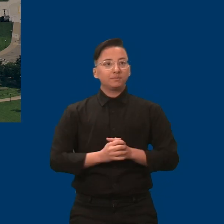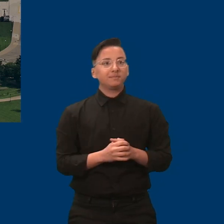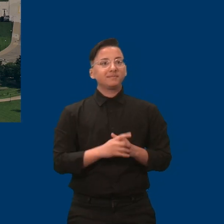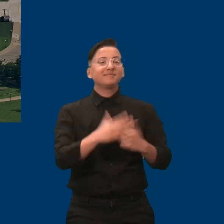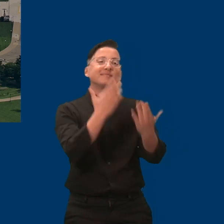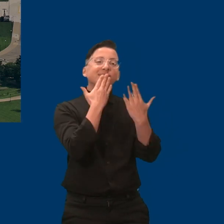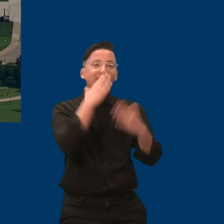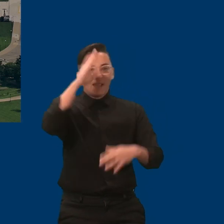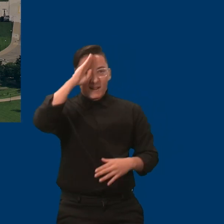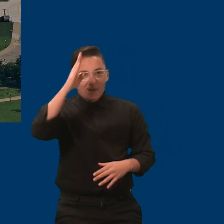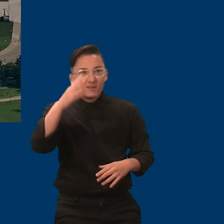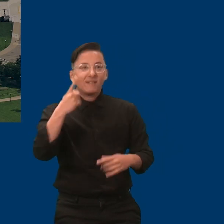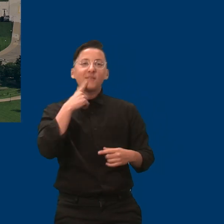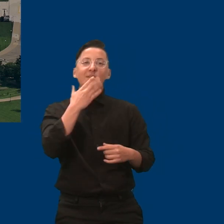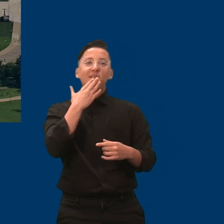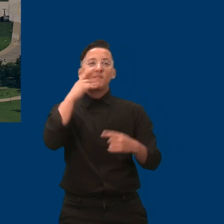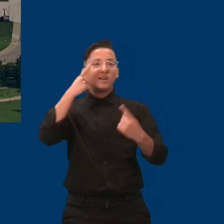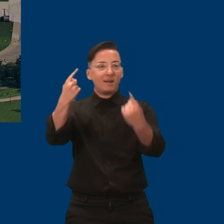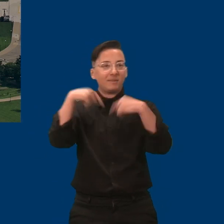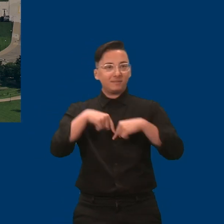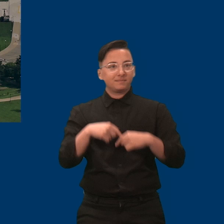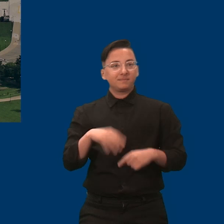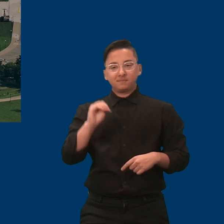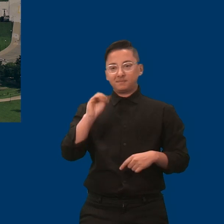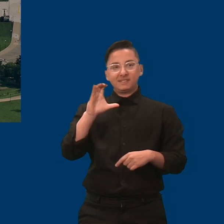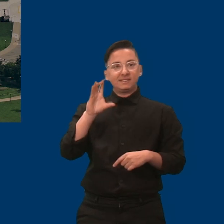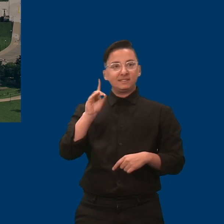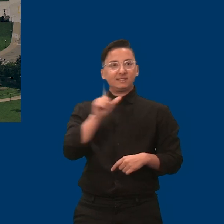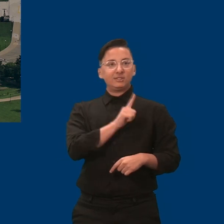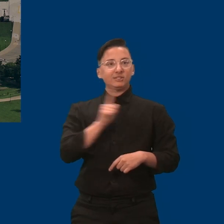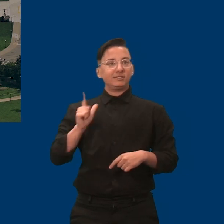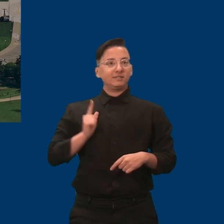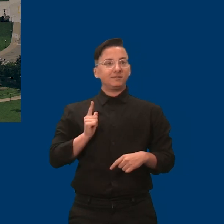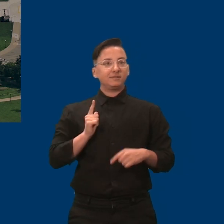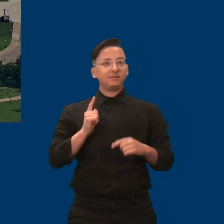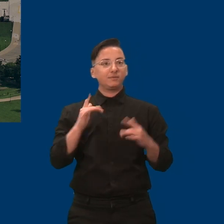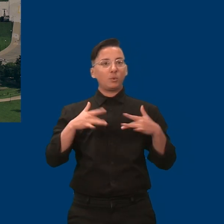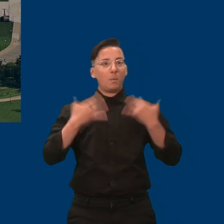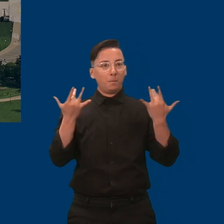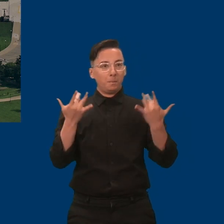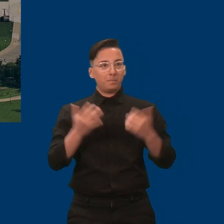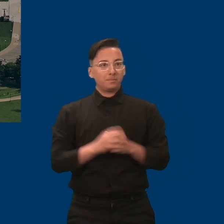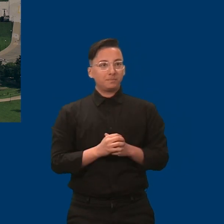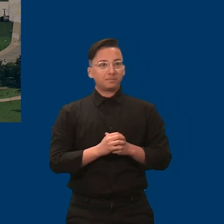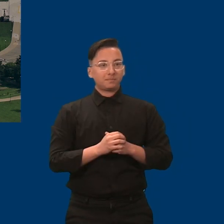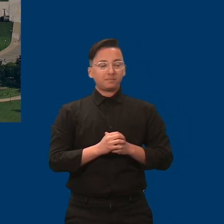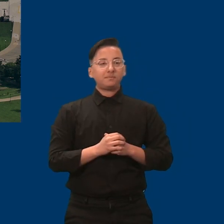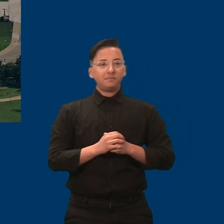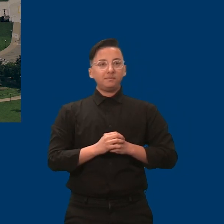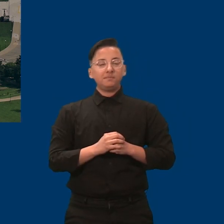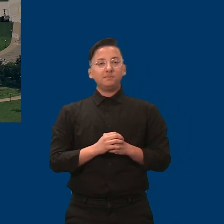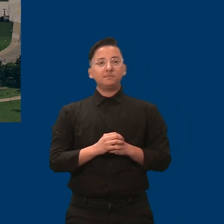the Minnesota Council on Disability Legislative Forum. I would like to thank our Executive Director, David